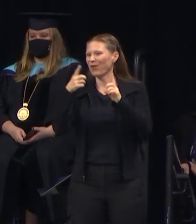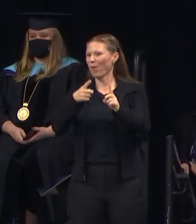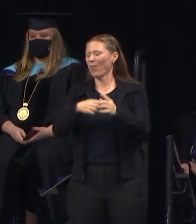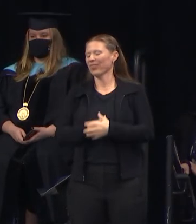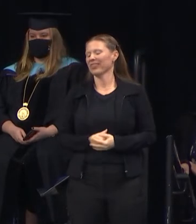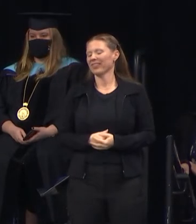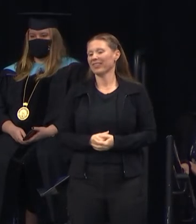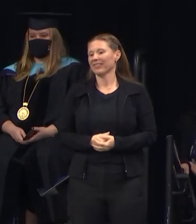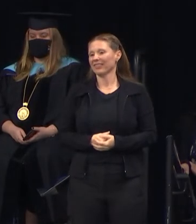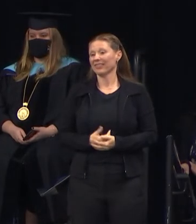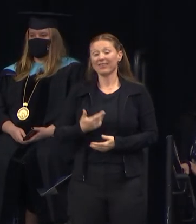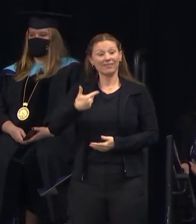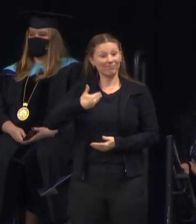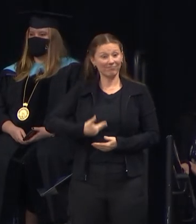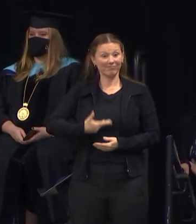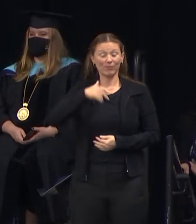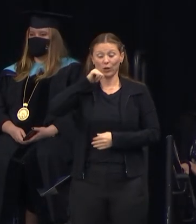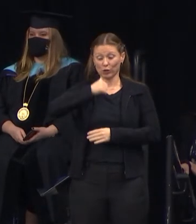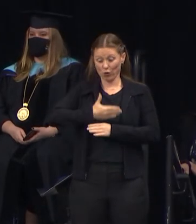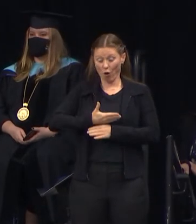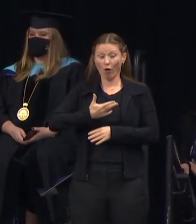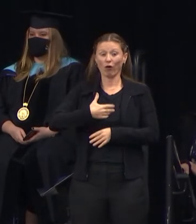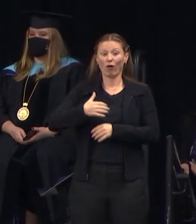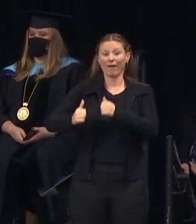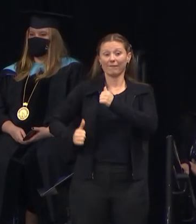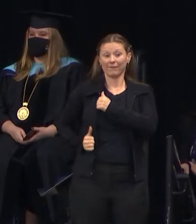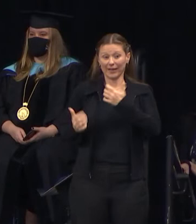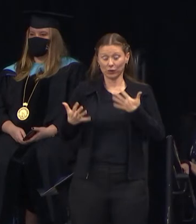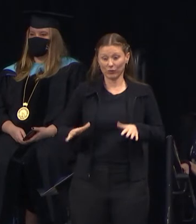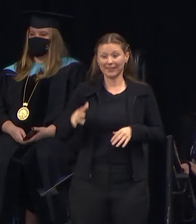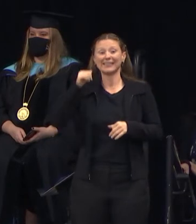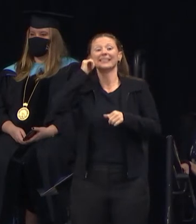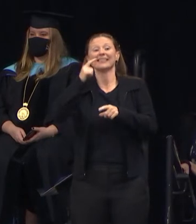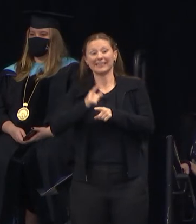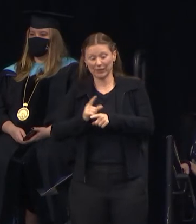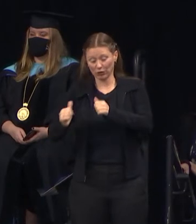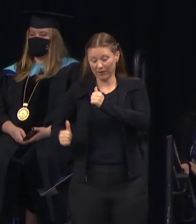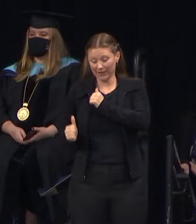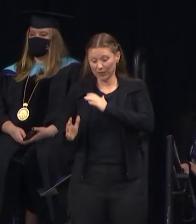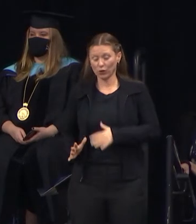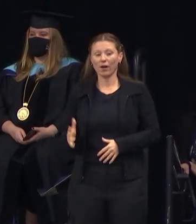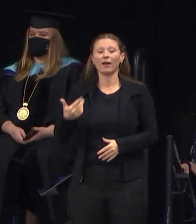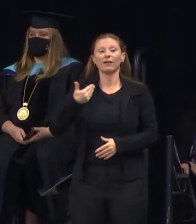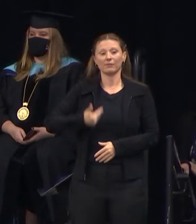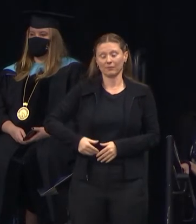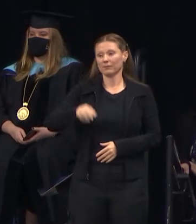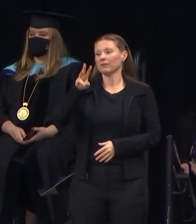As a daughter of a veteran, the sister of veterans, the widow of a veteran and a veteran myself.